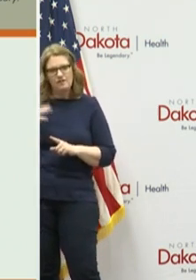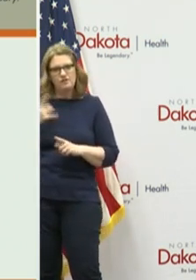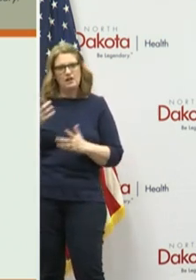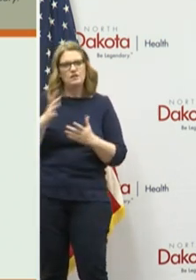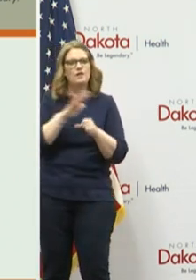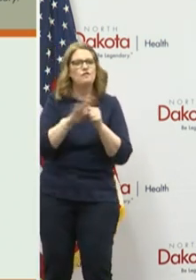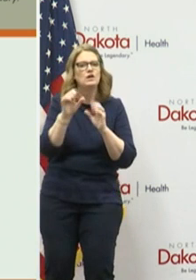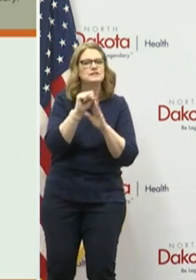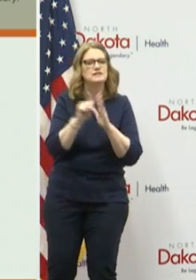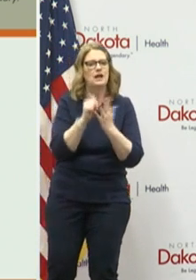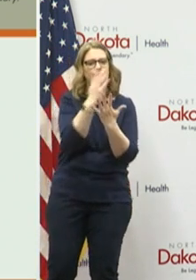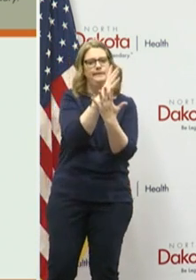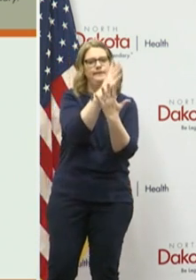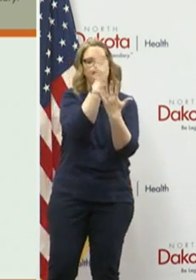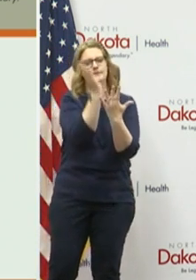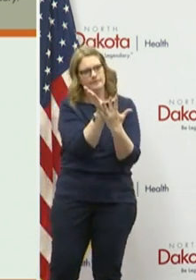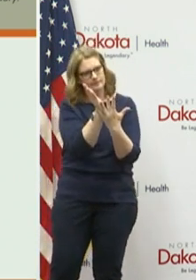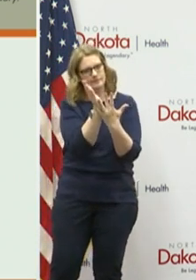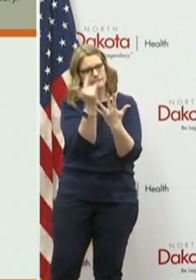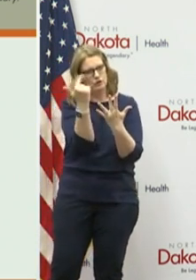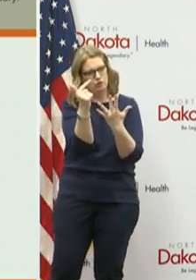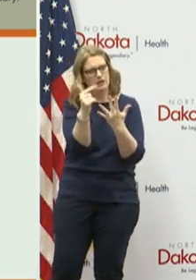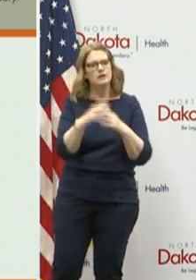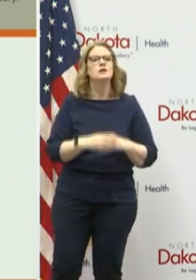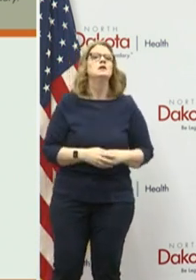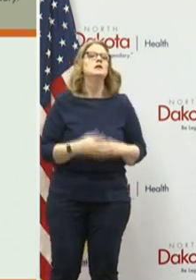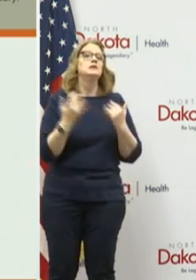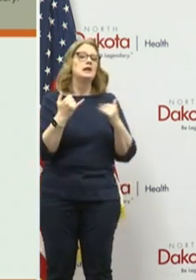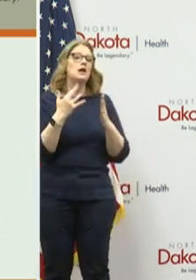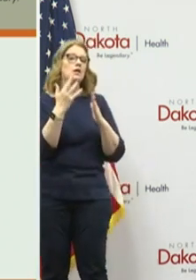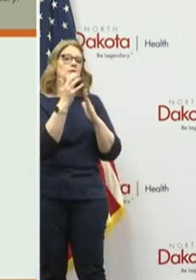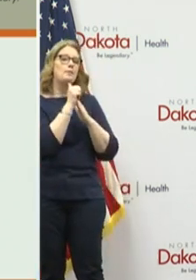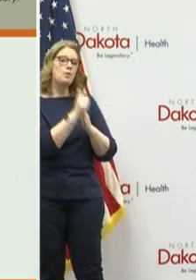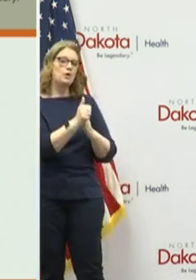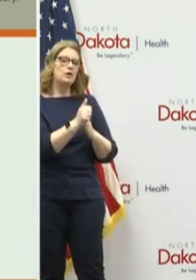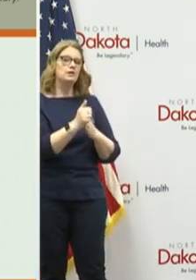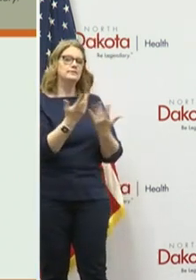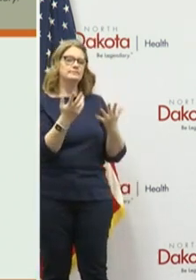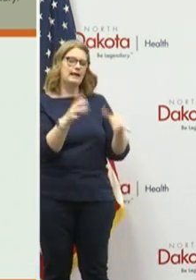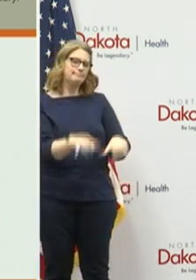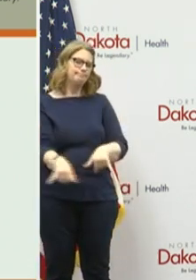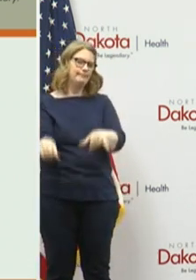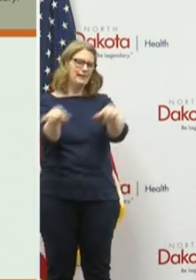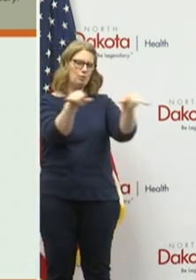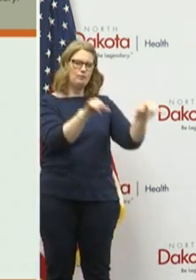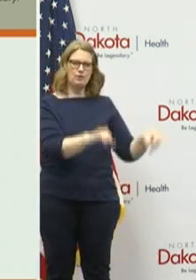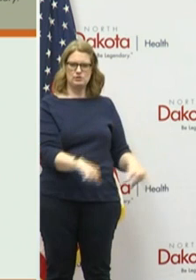THE CONTACT TRACING, THE TARGETED TESTING GOING ON THERE, AND THAT GIVES US THE CONFIDENCE THAT WE CAN GO TO GREEN FOR